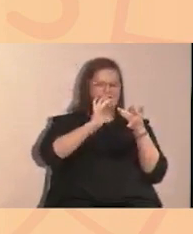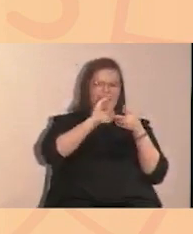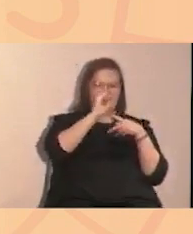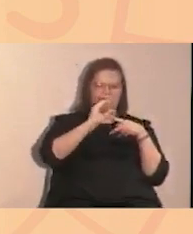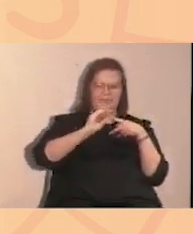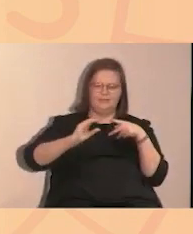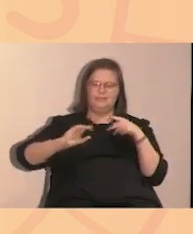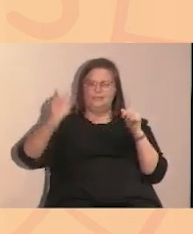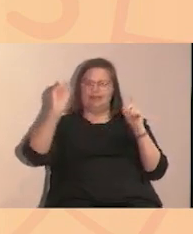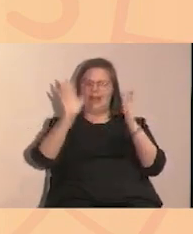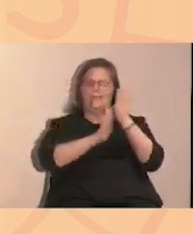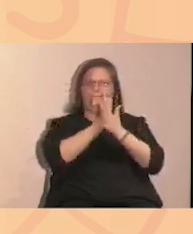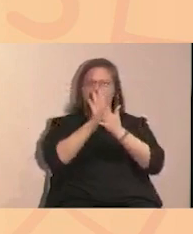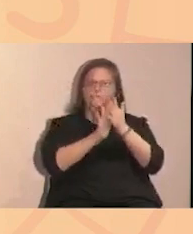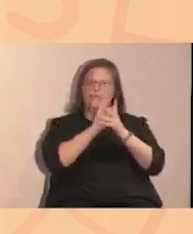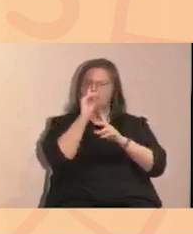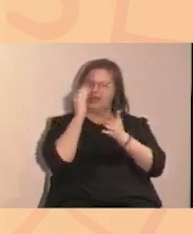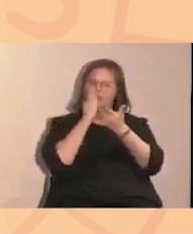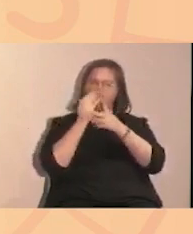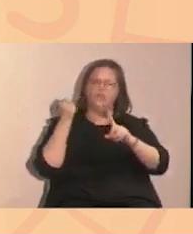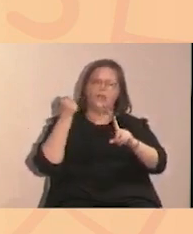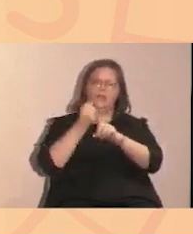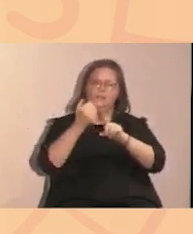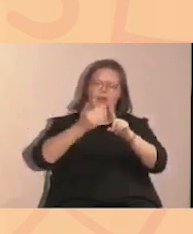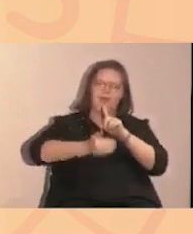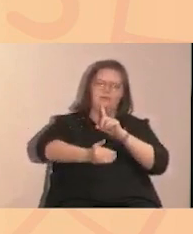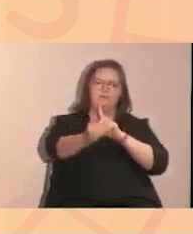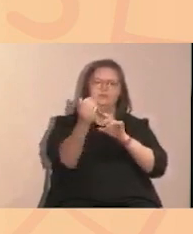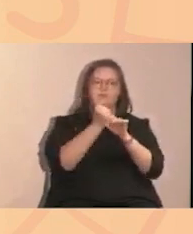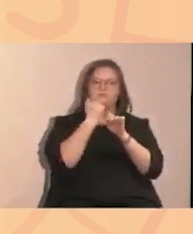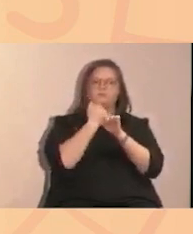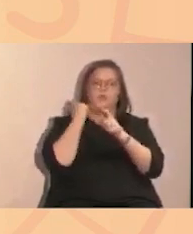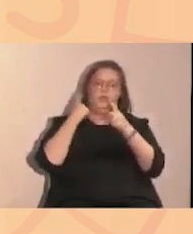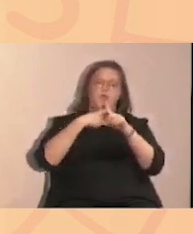we are able to really impact and create a positive, sustainable future.